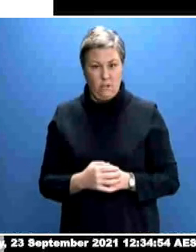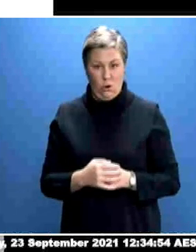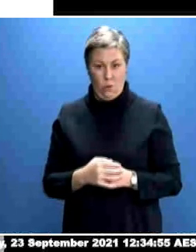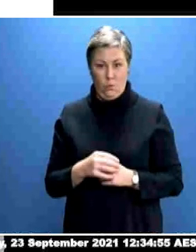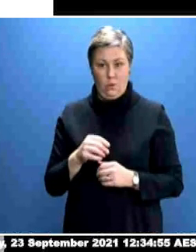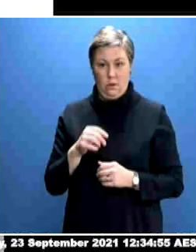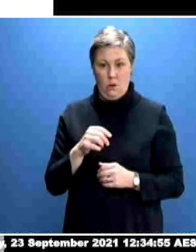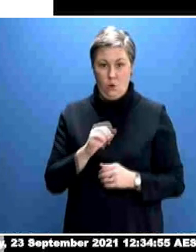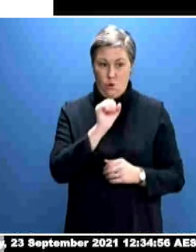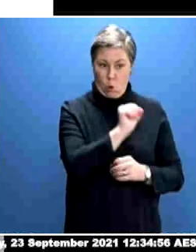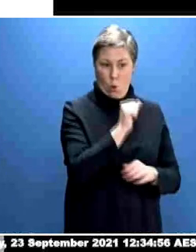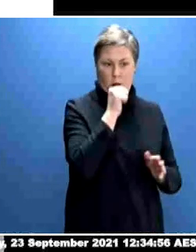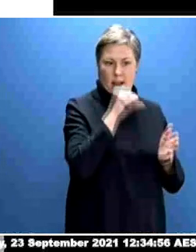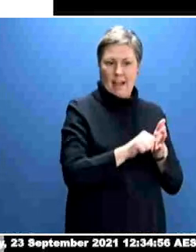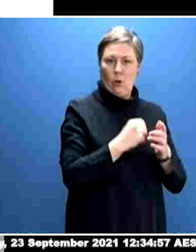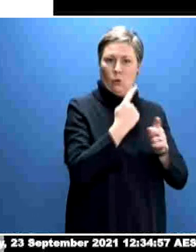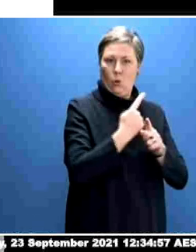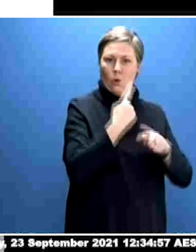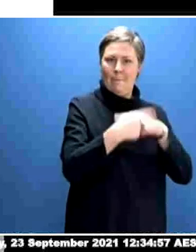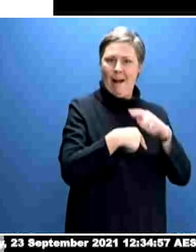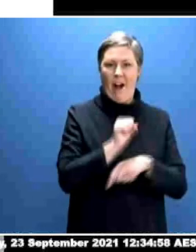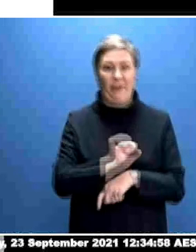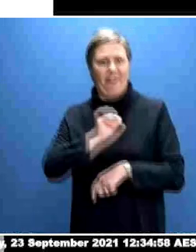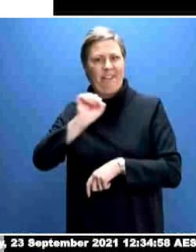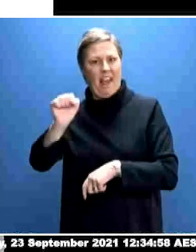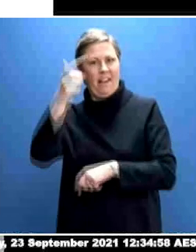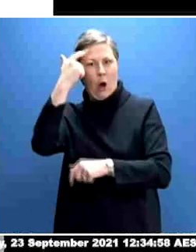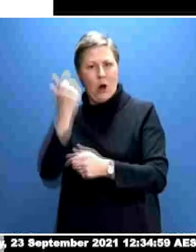The first point there you'll see is that there be a: Maximum length of